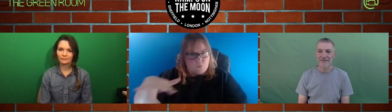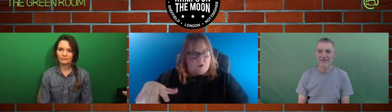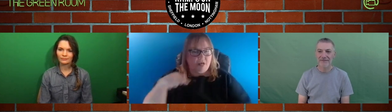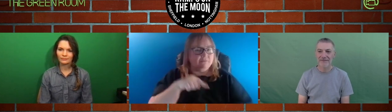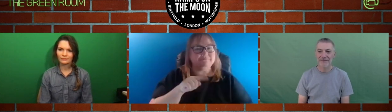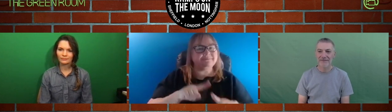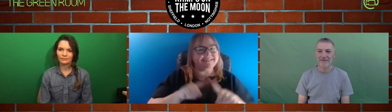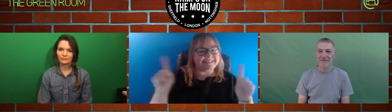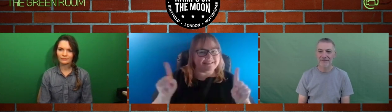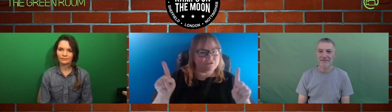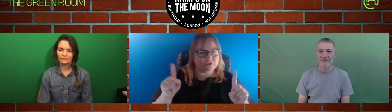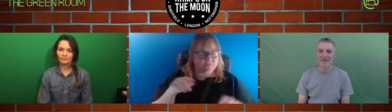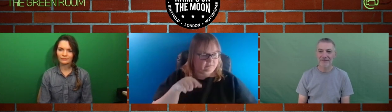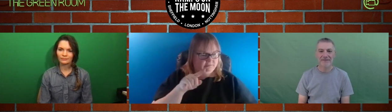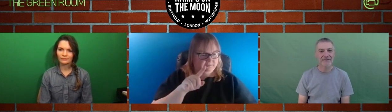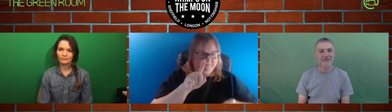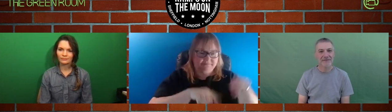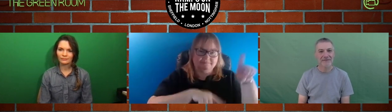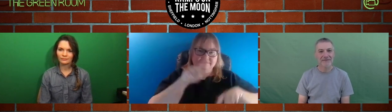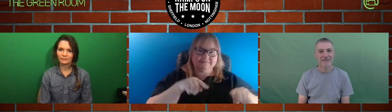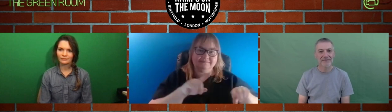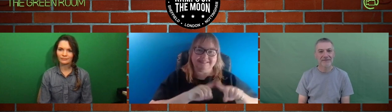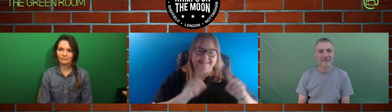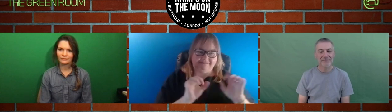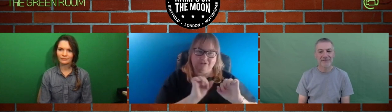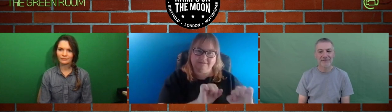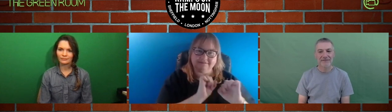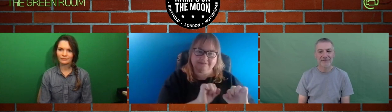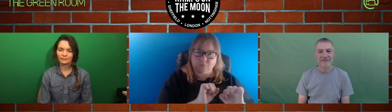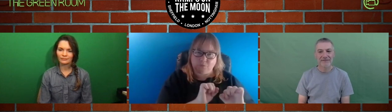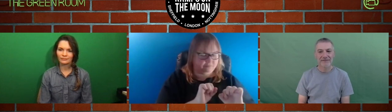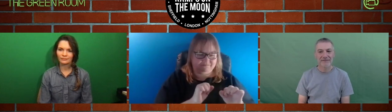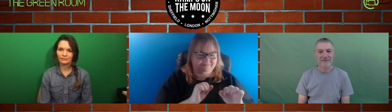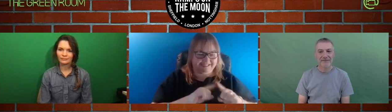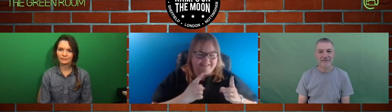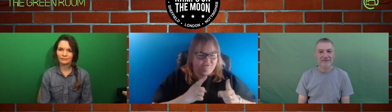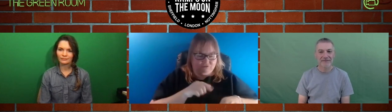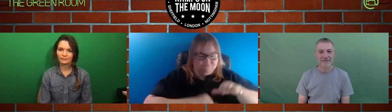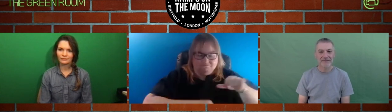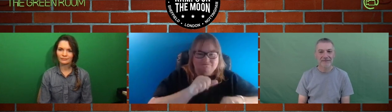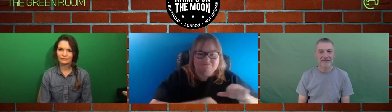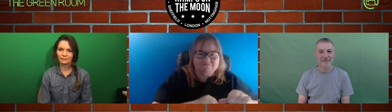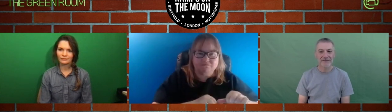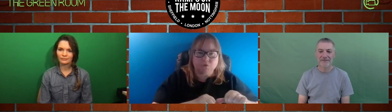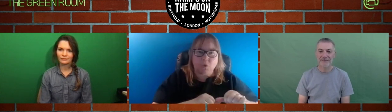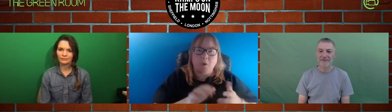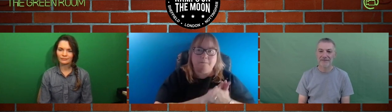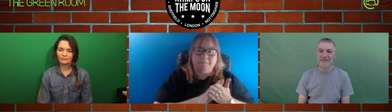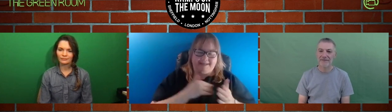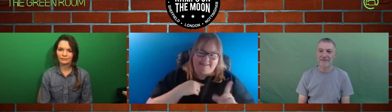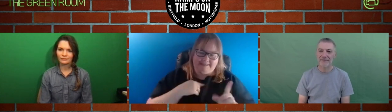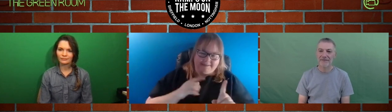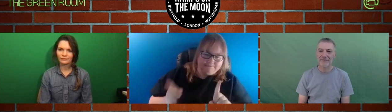everyone didn't have a learning disability, it wasn't set up that way. What was great was that we could work together, one to one to make sure that we